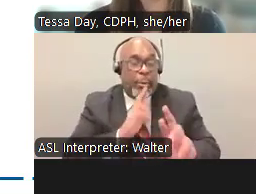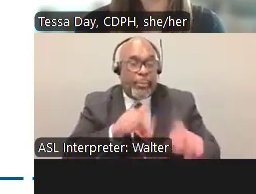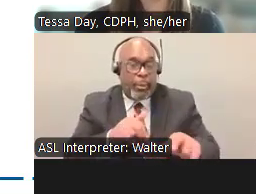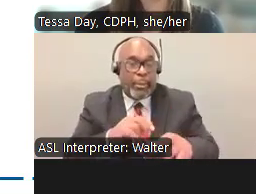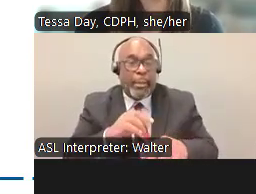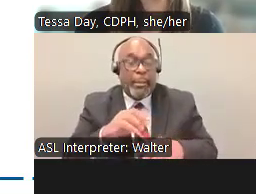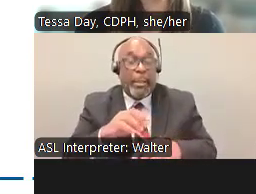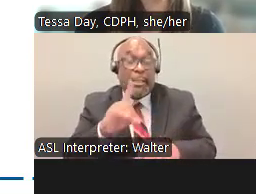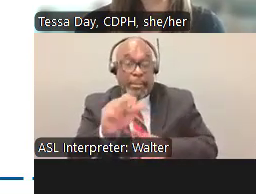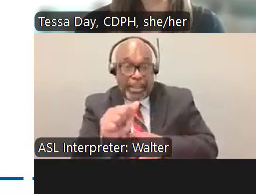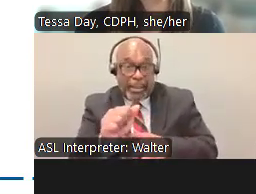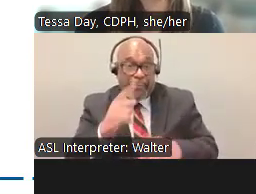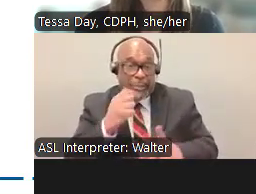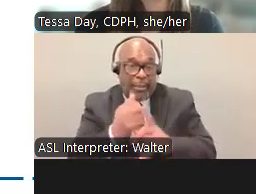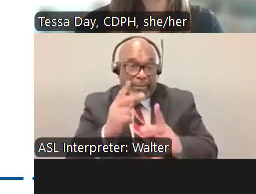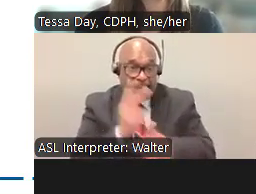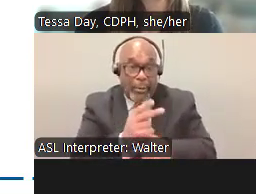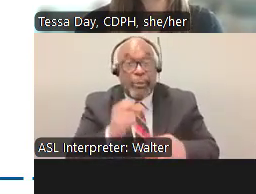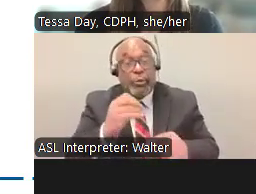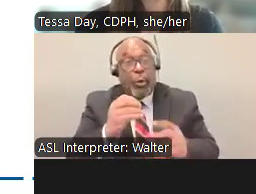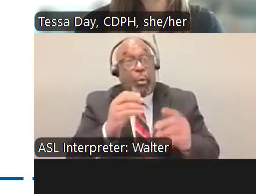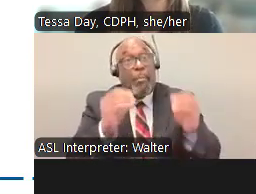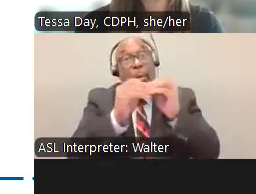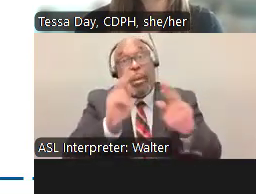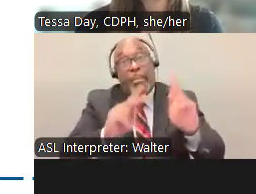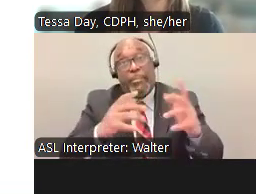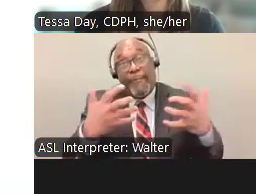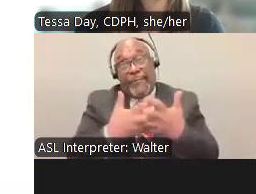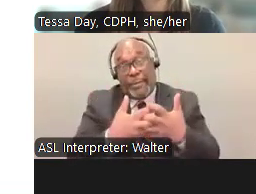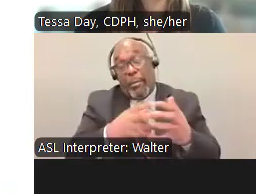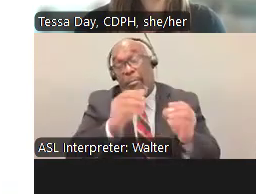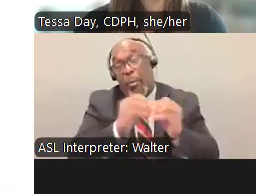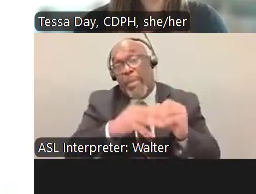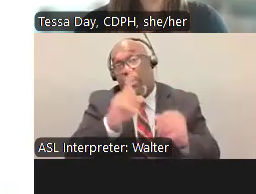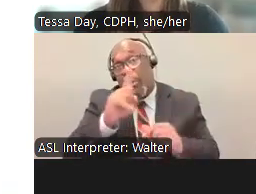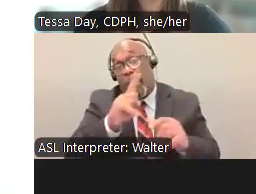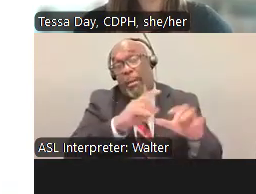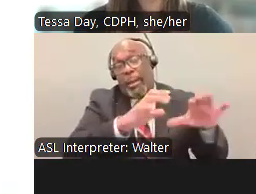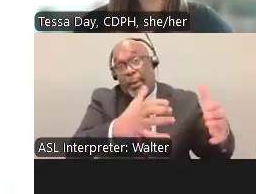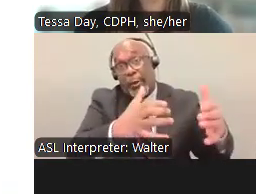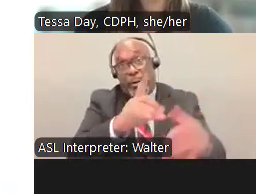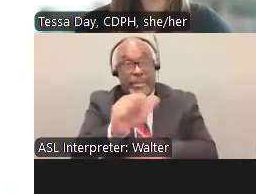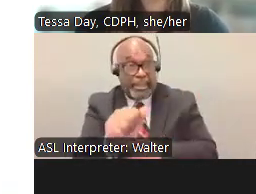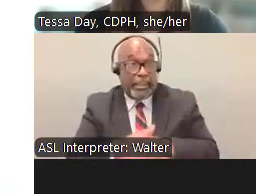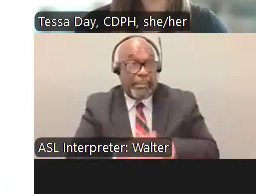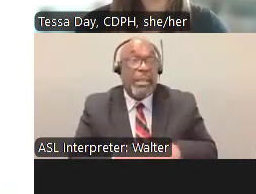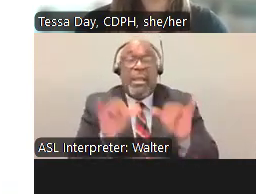13:25:06 of type of disability. 13:25:10 Just like disability occurs in